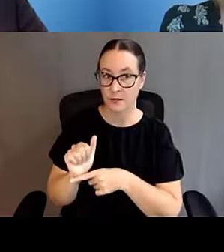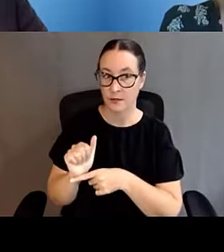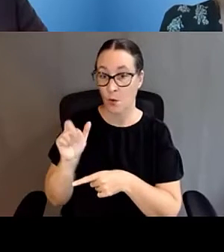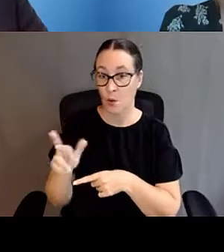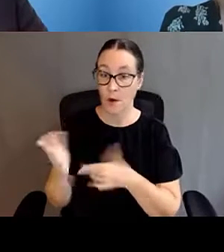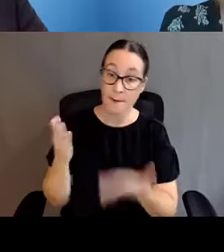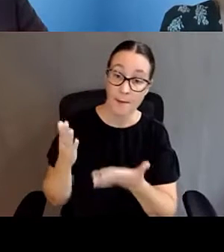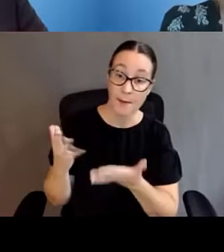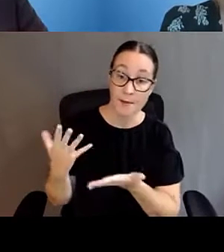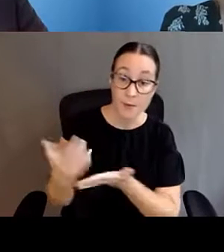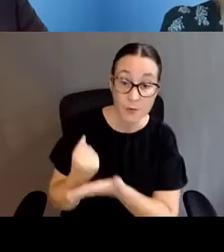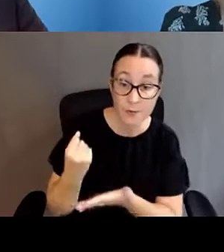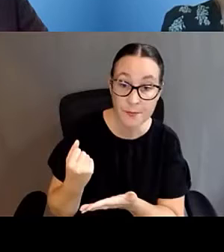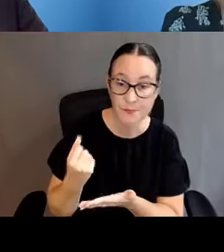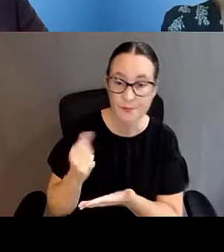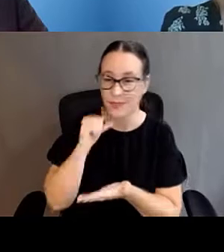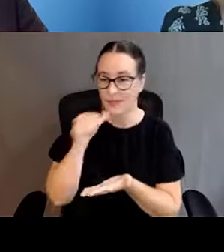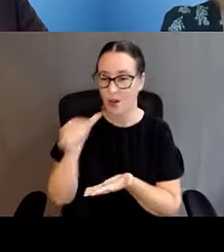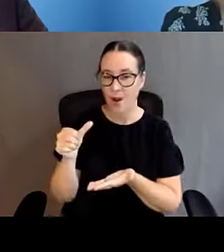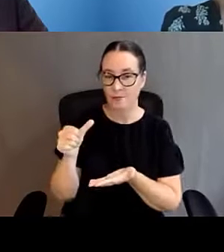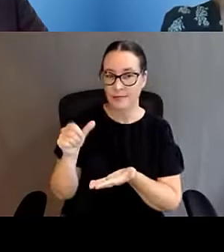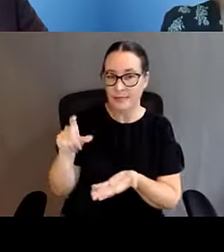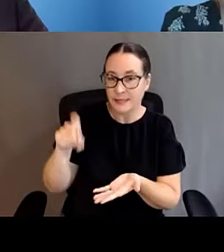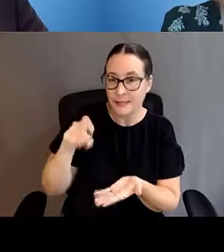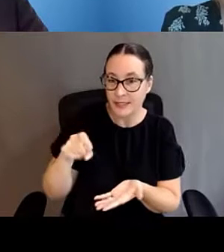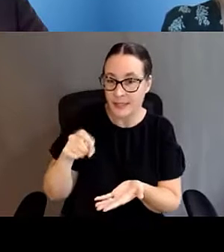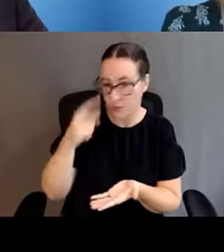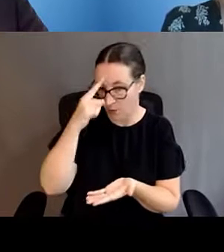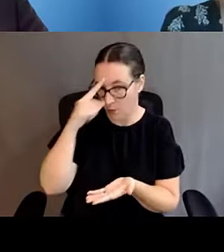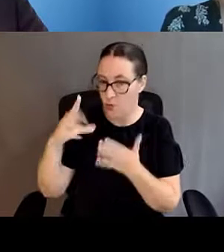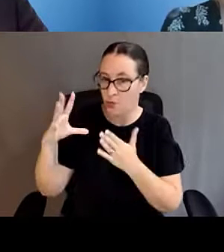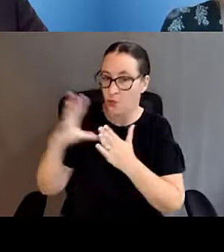but not necessary to sort of replicate a finding.